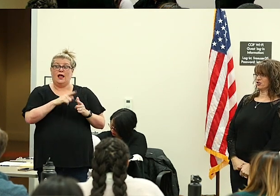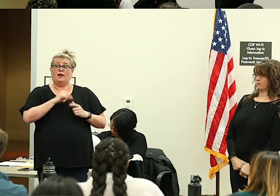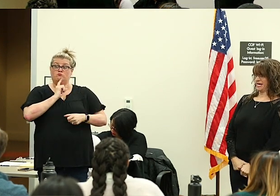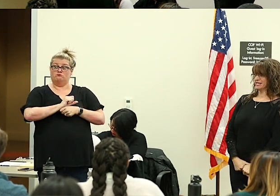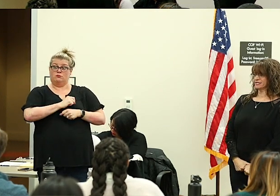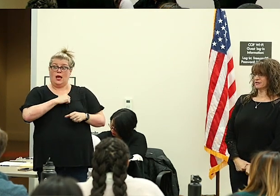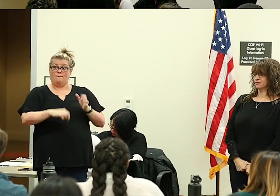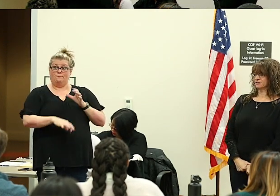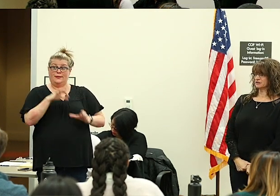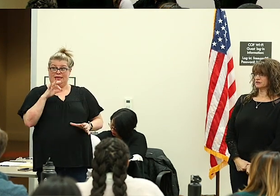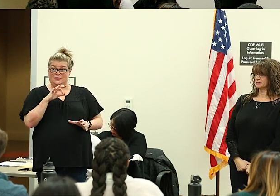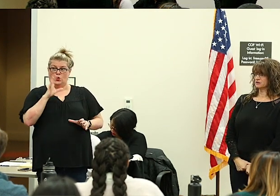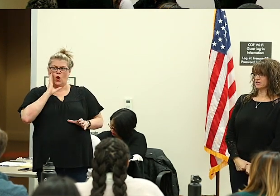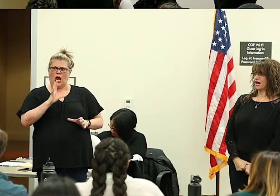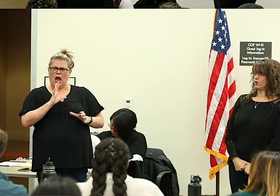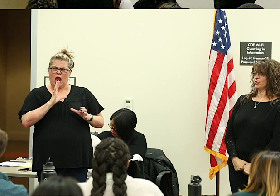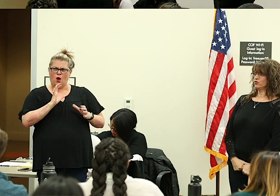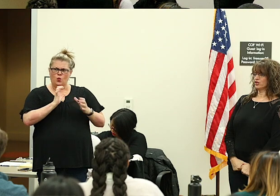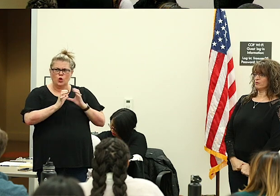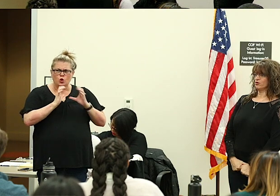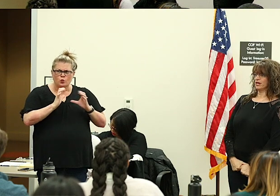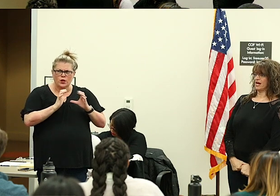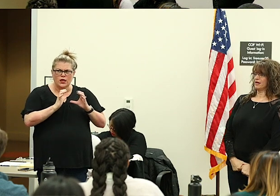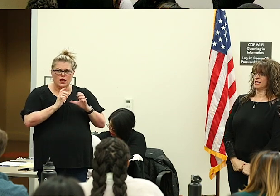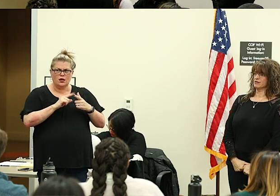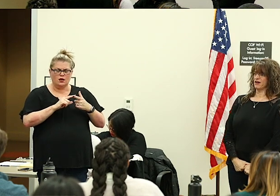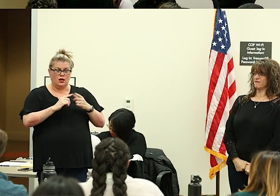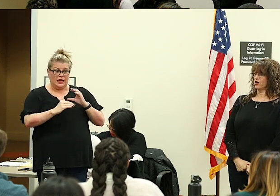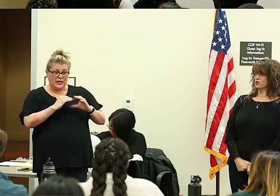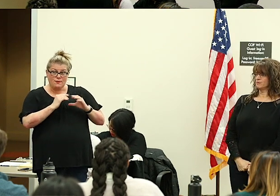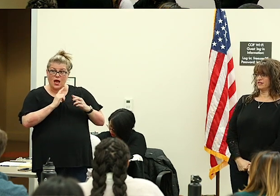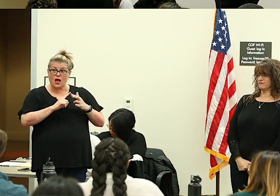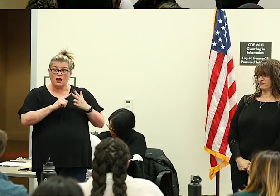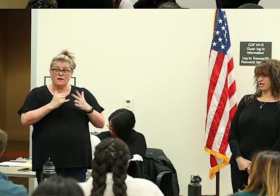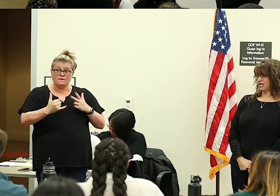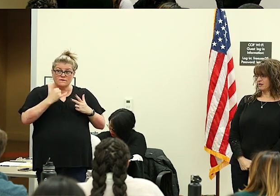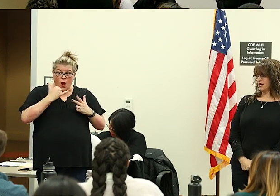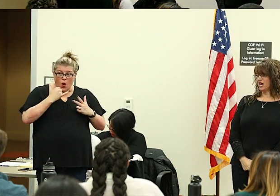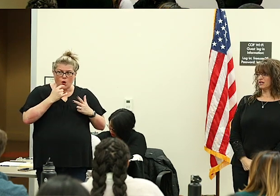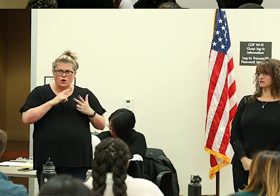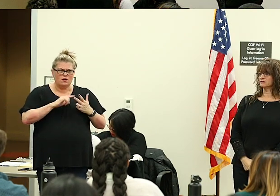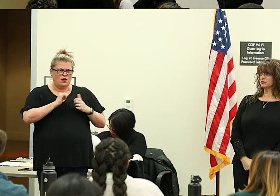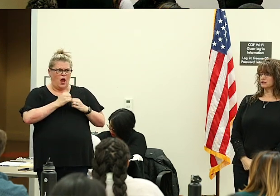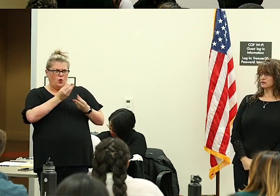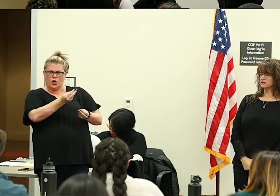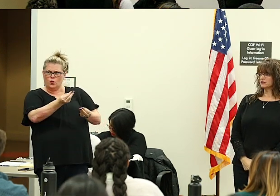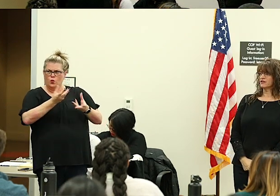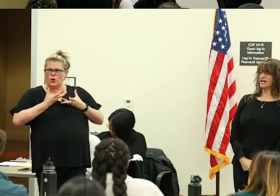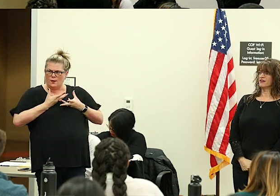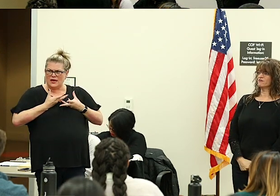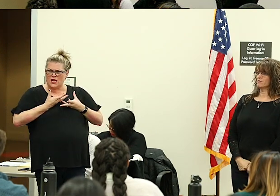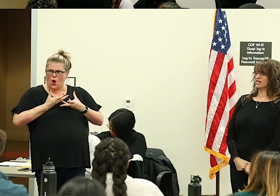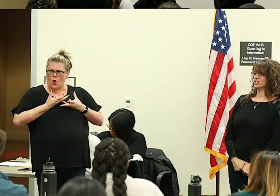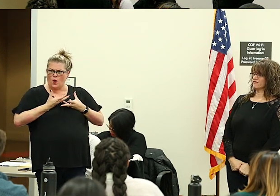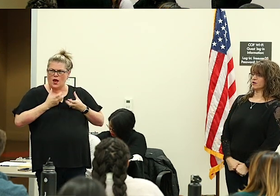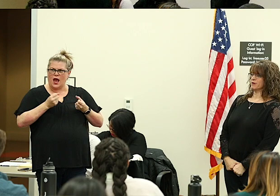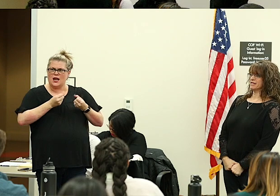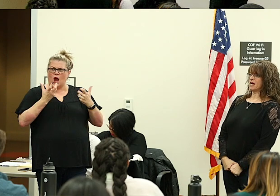and you are picked, how will you communicate? Is it by phone, via email? That information if you're picked,